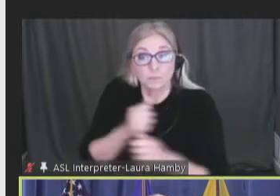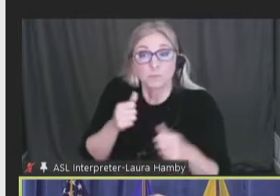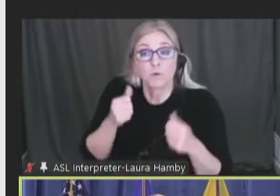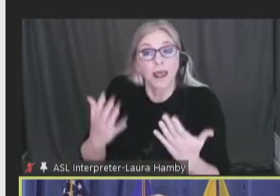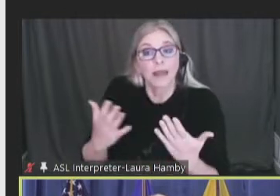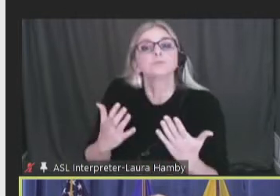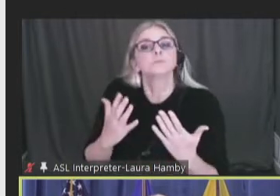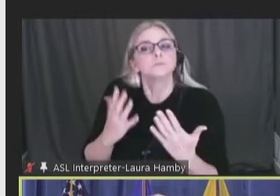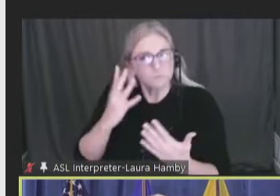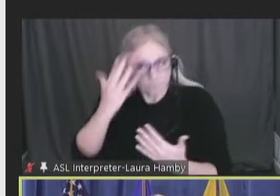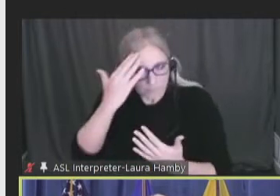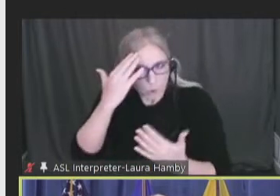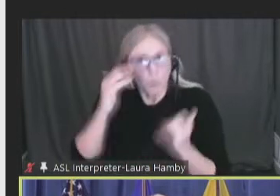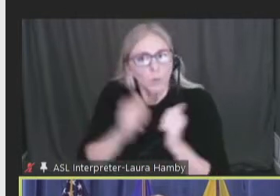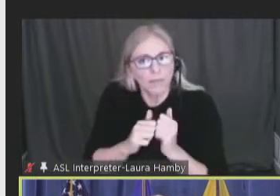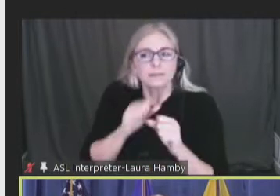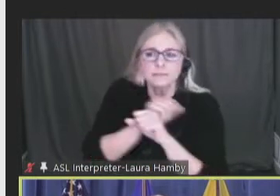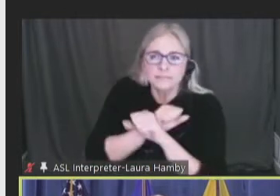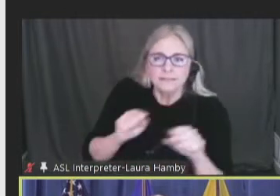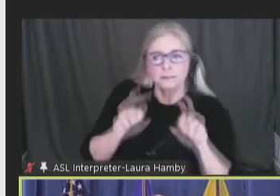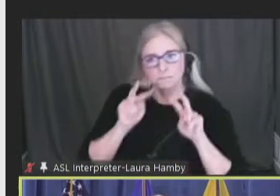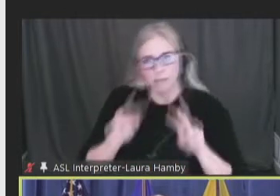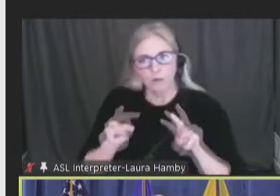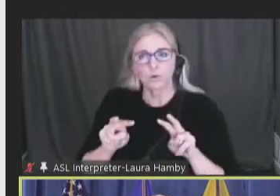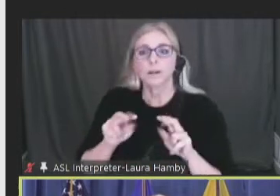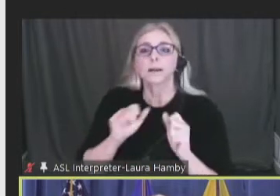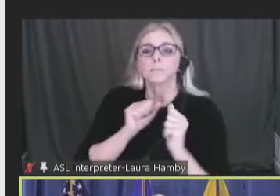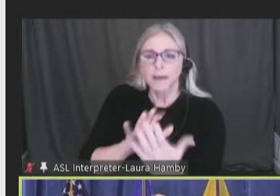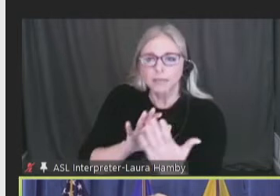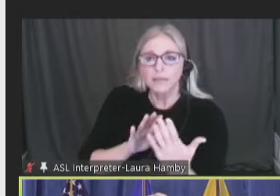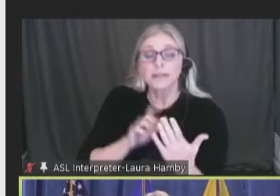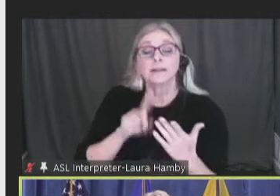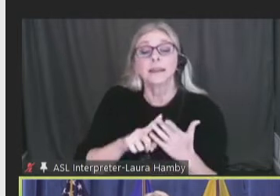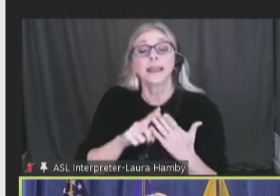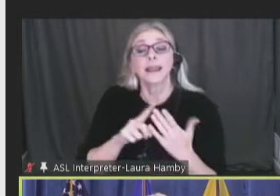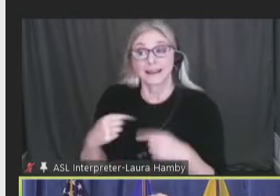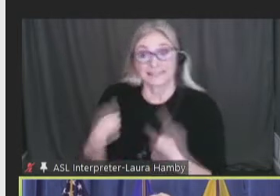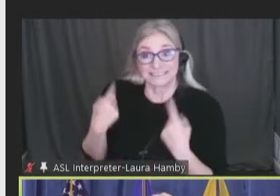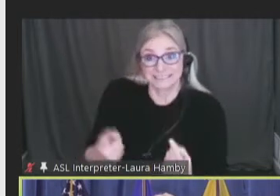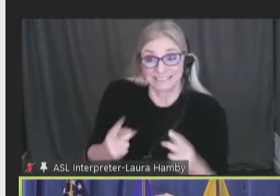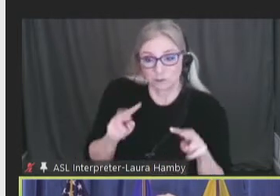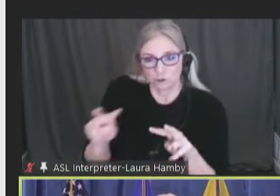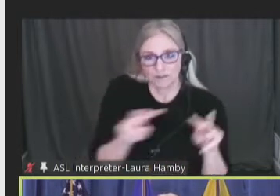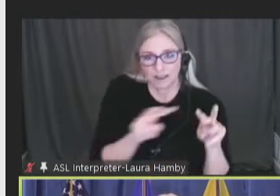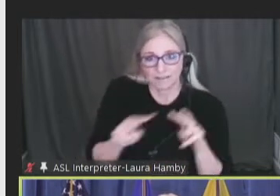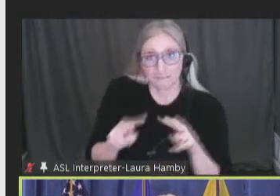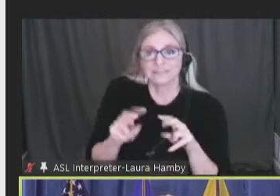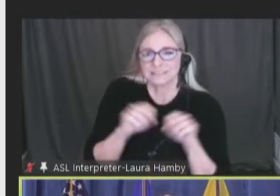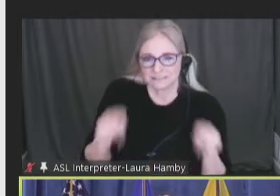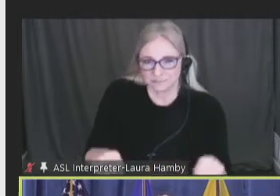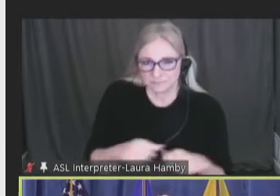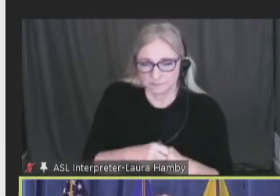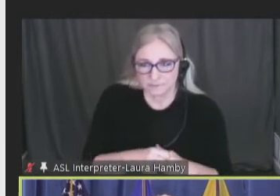in vaccine safety monitoring methods and existing safety surveillance systems.